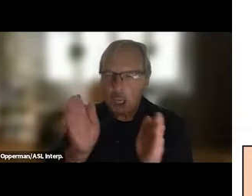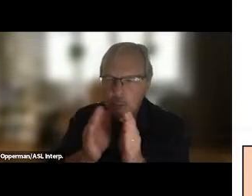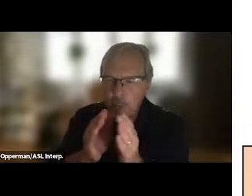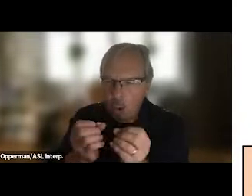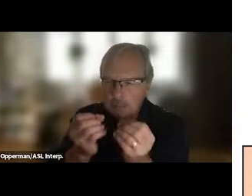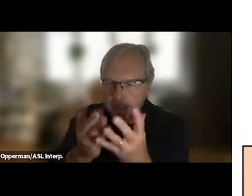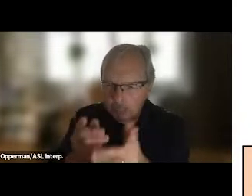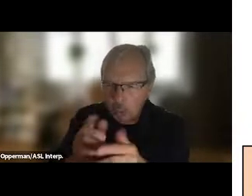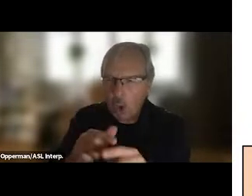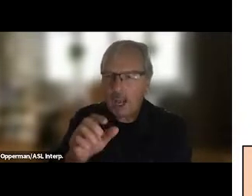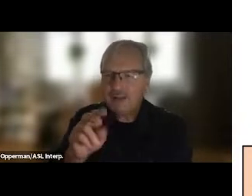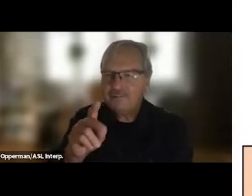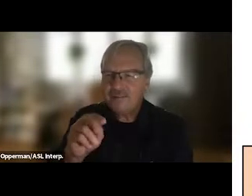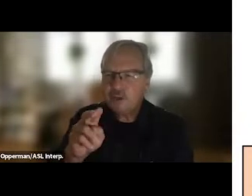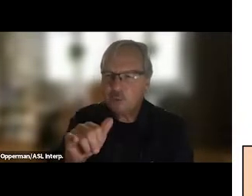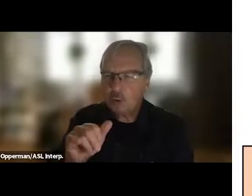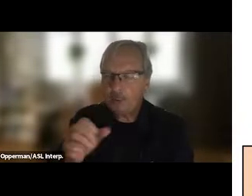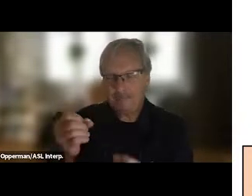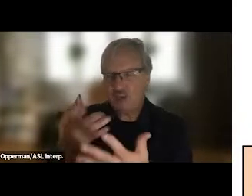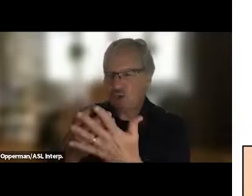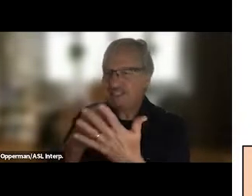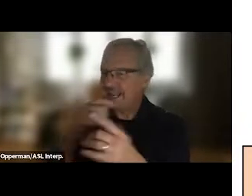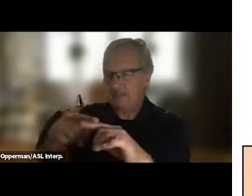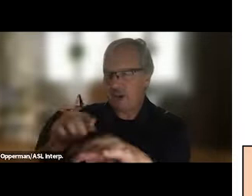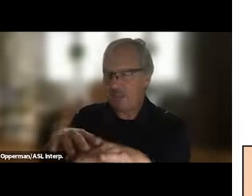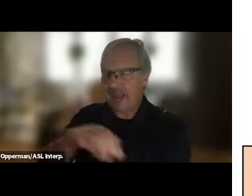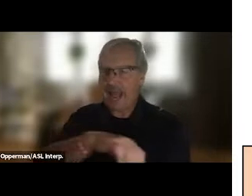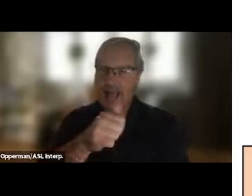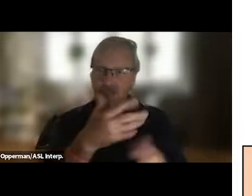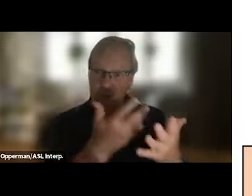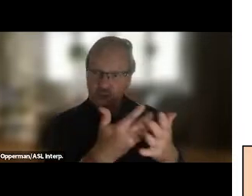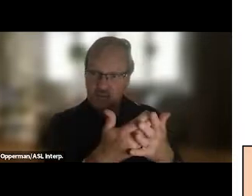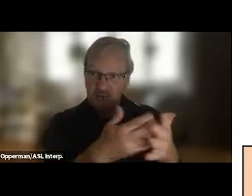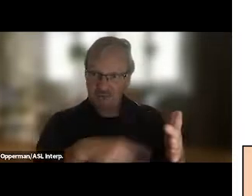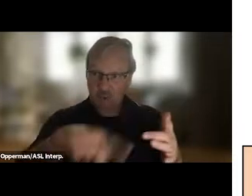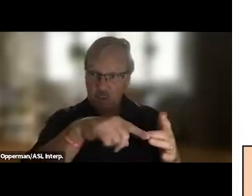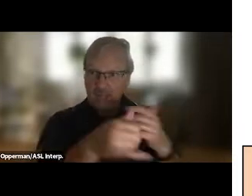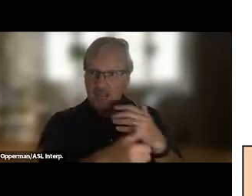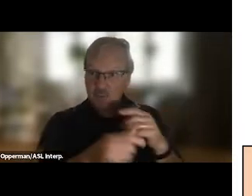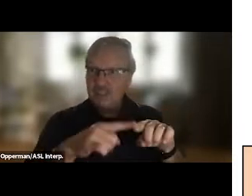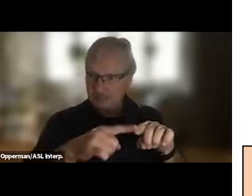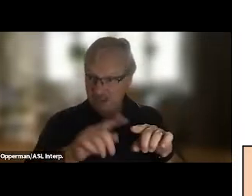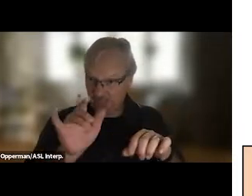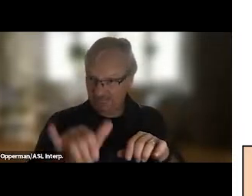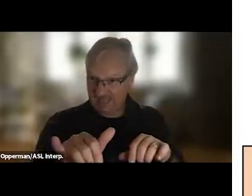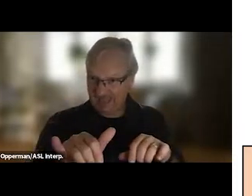Many of our jails do not depend on that. other jails around the country from what I've read do. So the total inmates